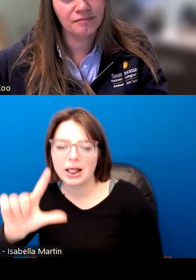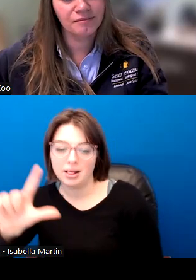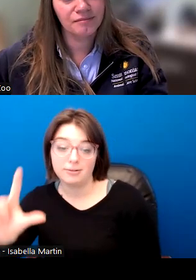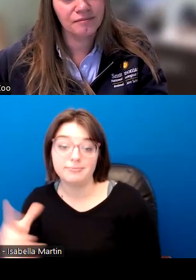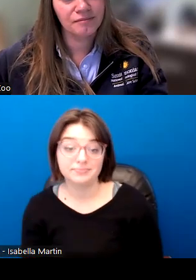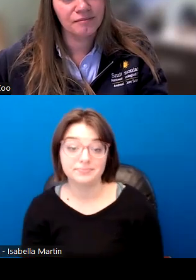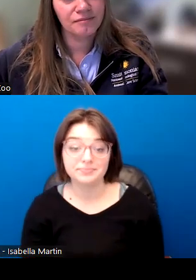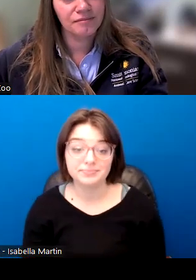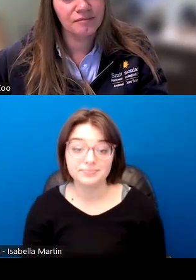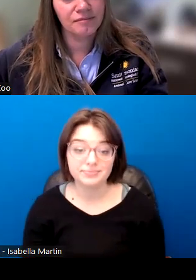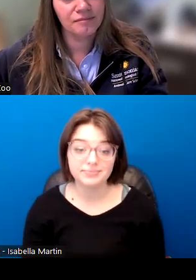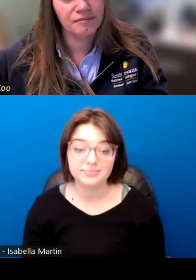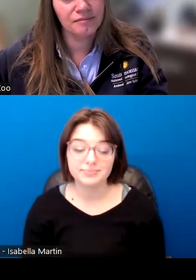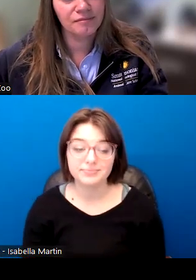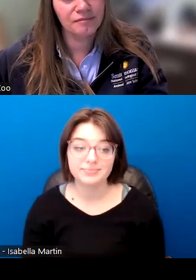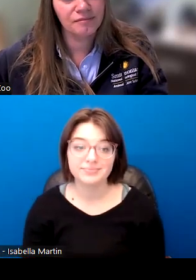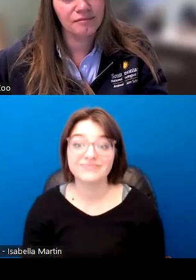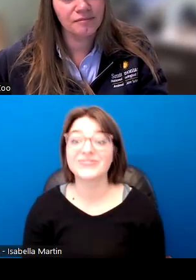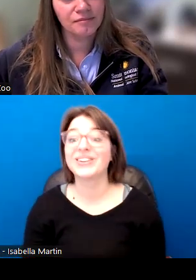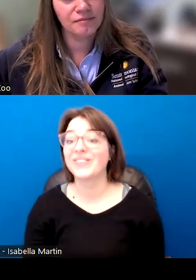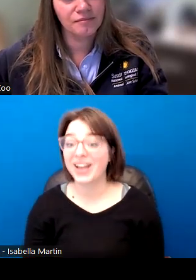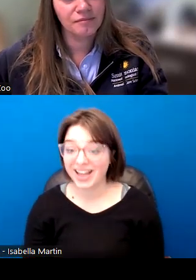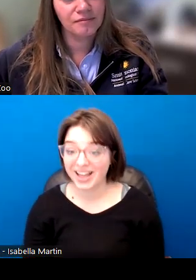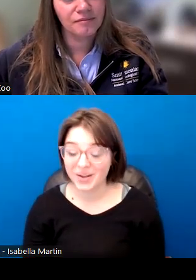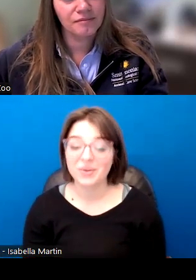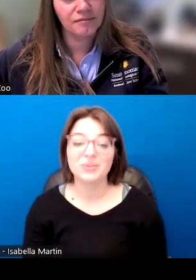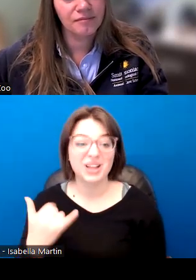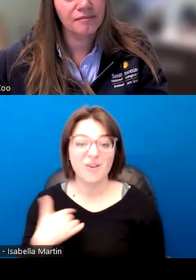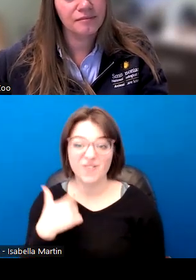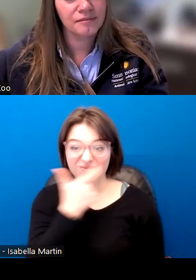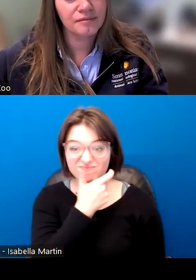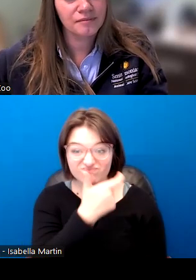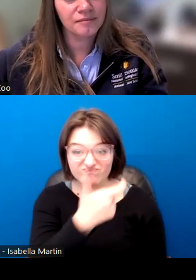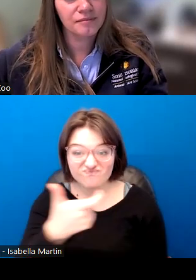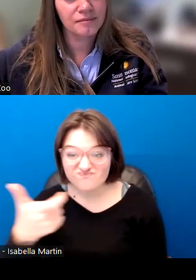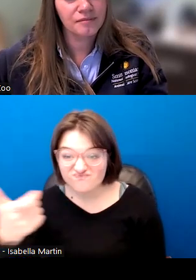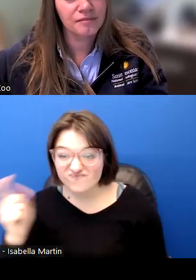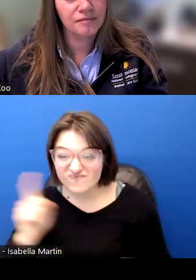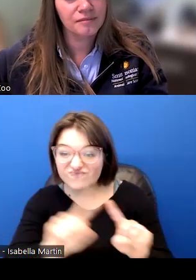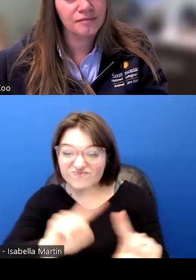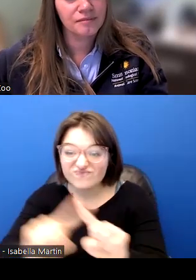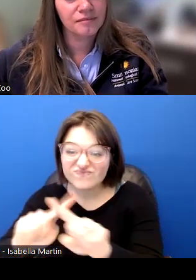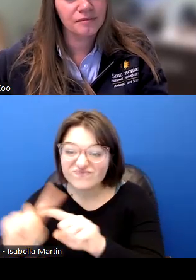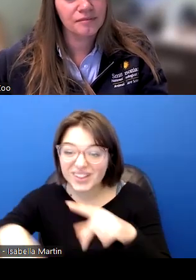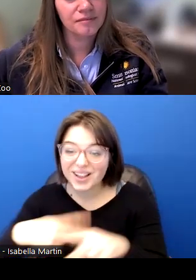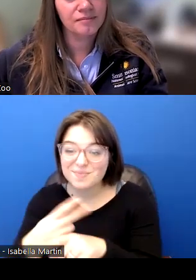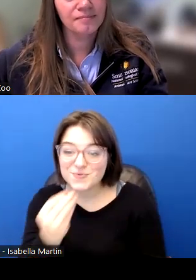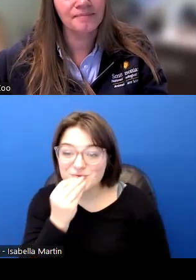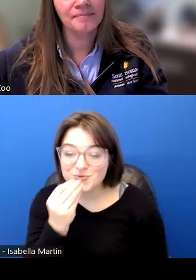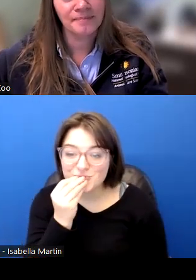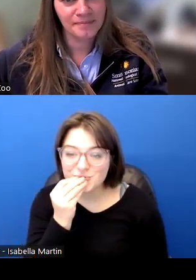we've looked at so many of these different food items. Where does the zoo get store prepare all